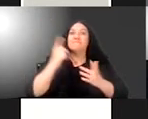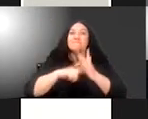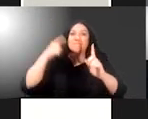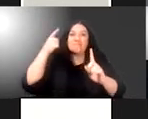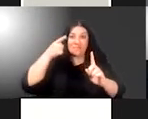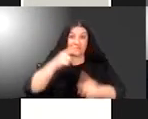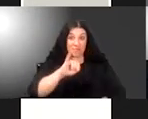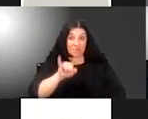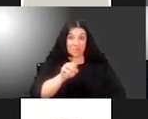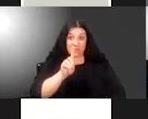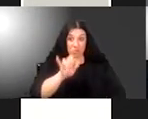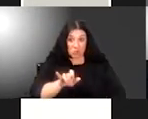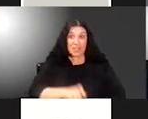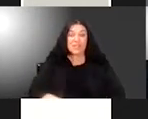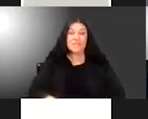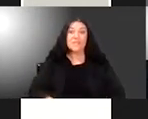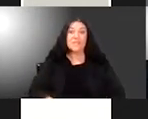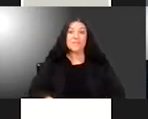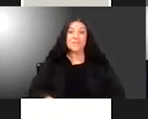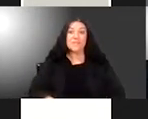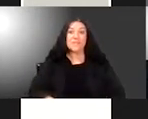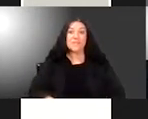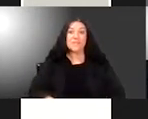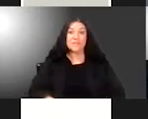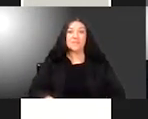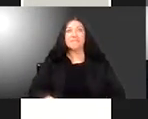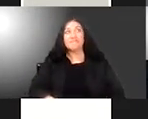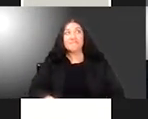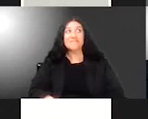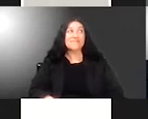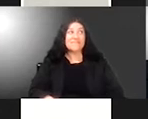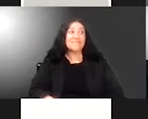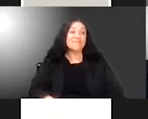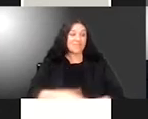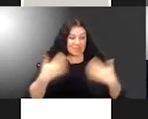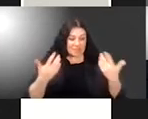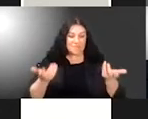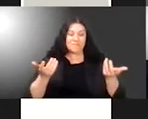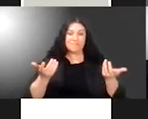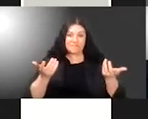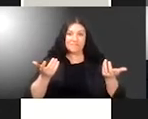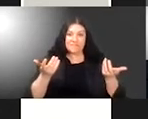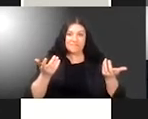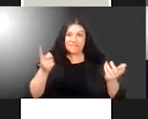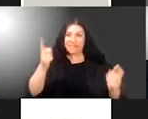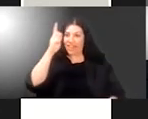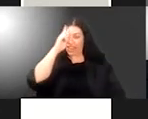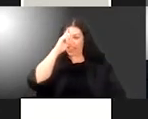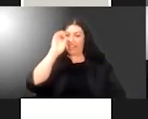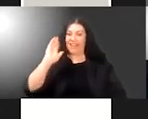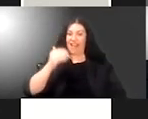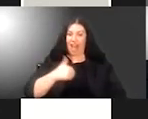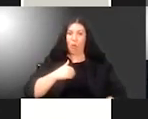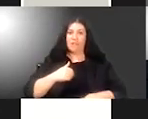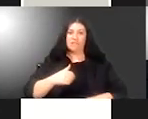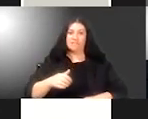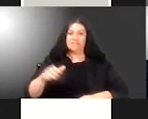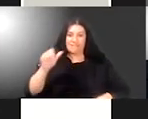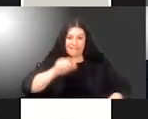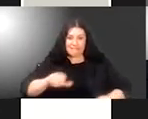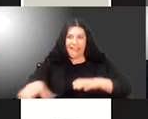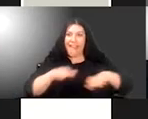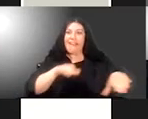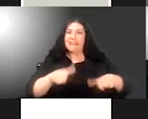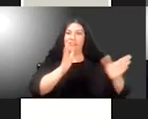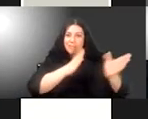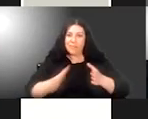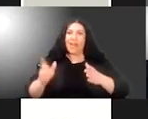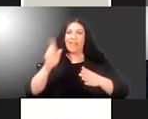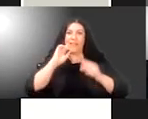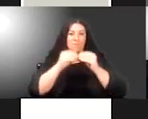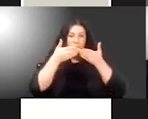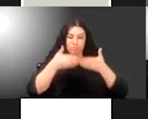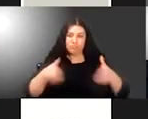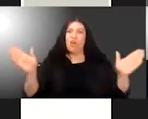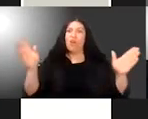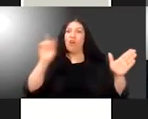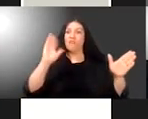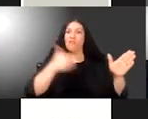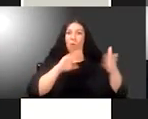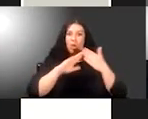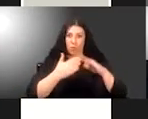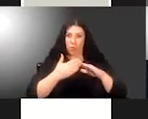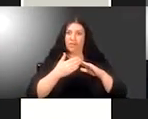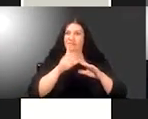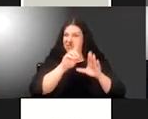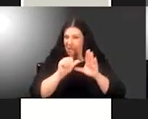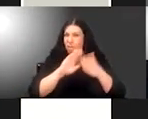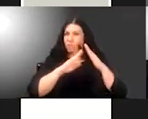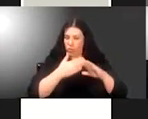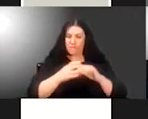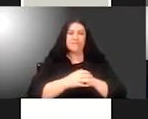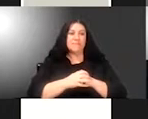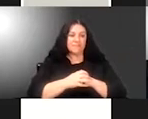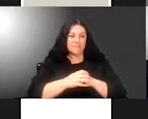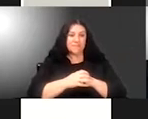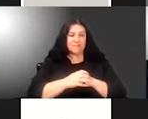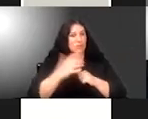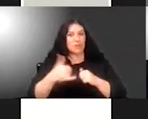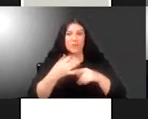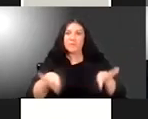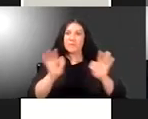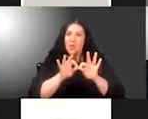You want to explain cross-disability for those who may not be familiar with the term, Judy?